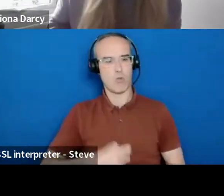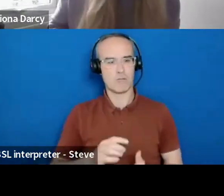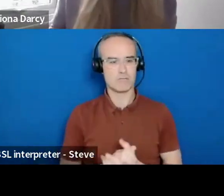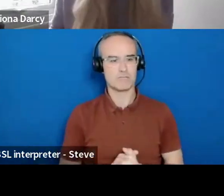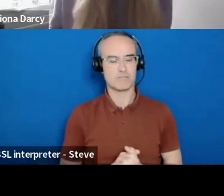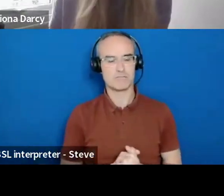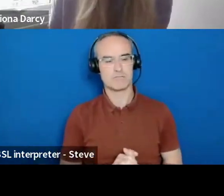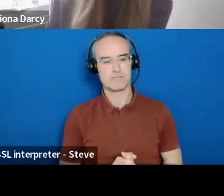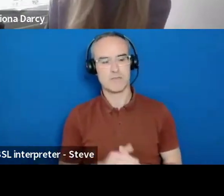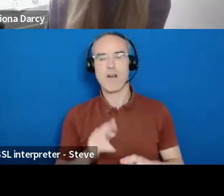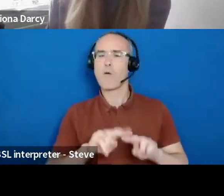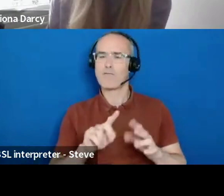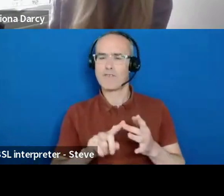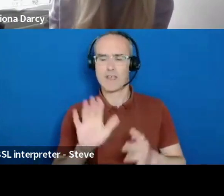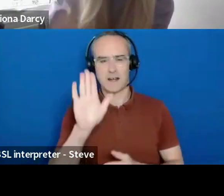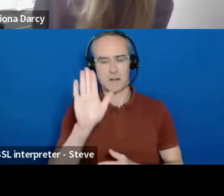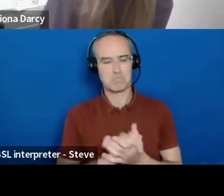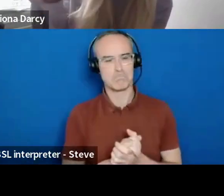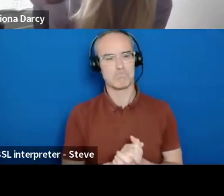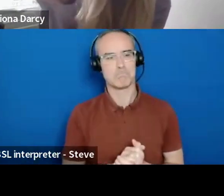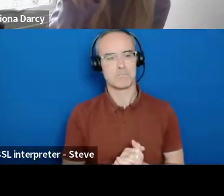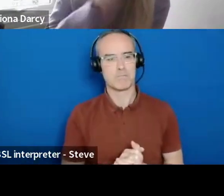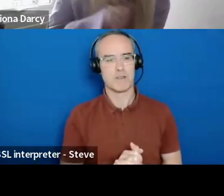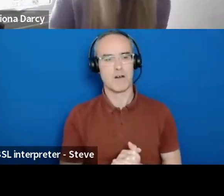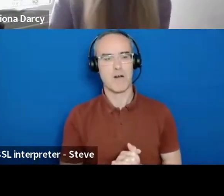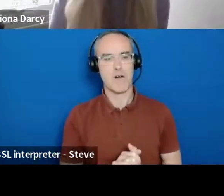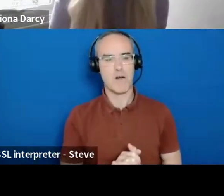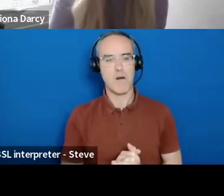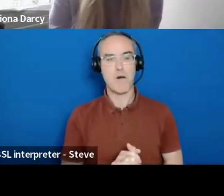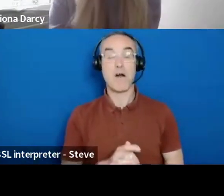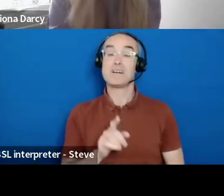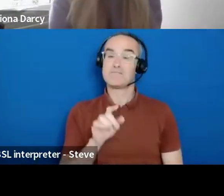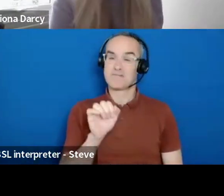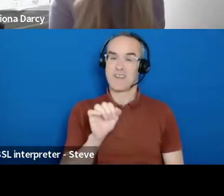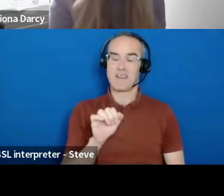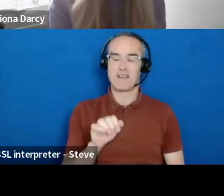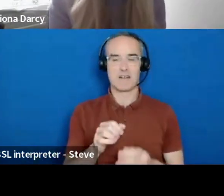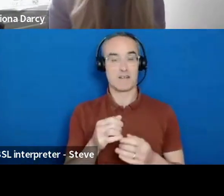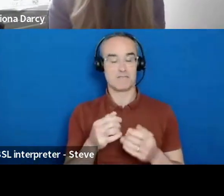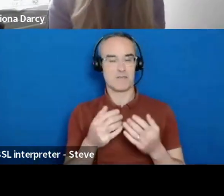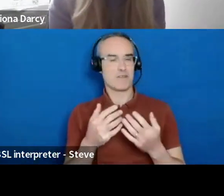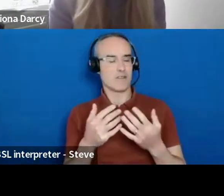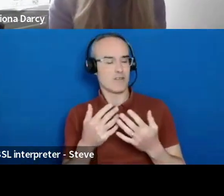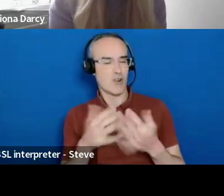Fiona: Yeah. As this was part of my if I could get to it bits, I would say so a lot of boards